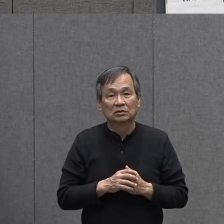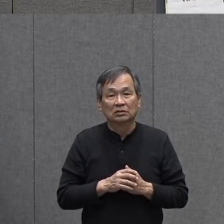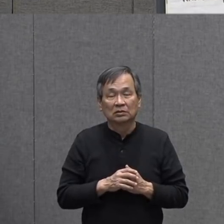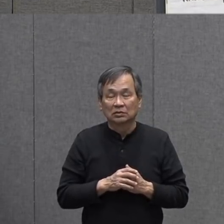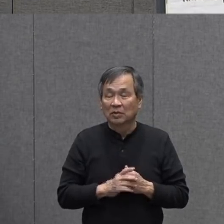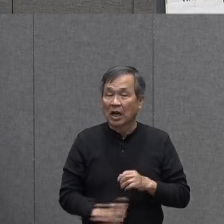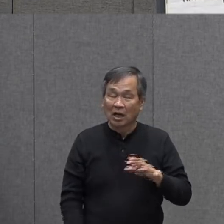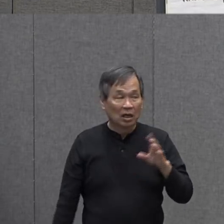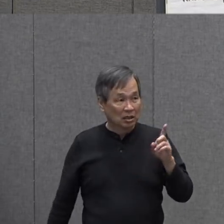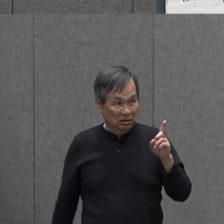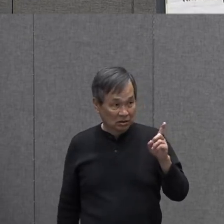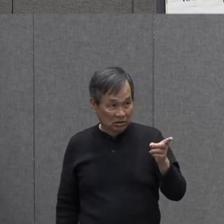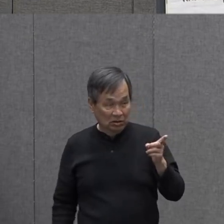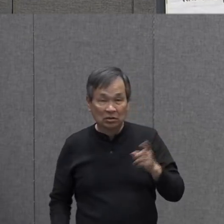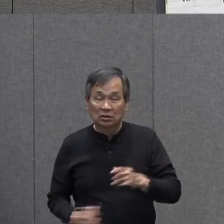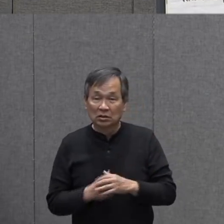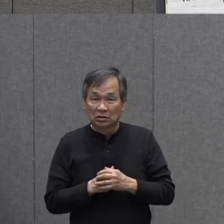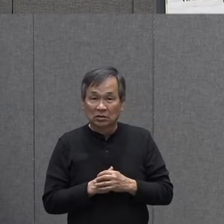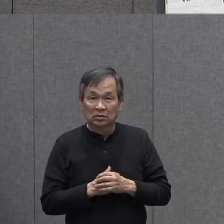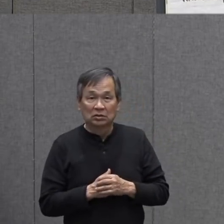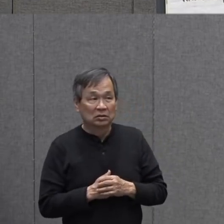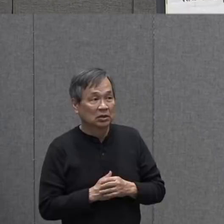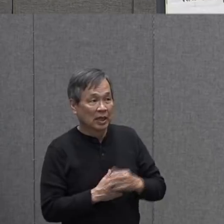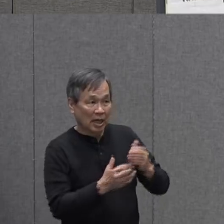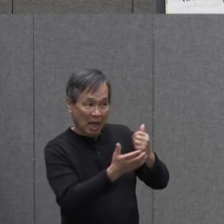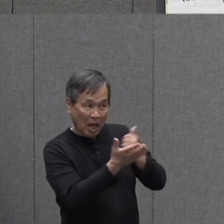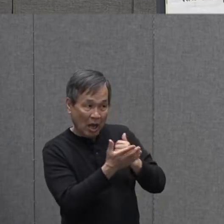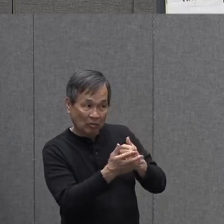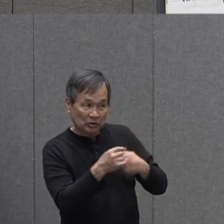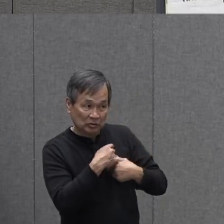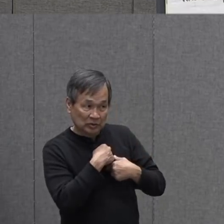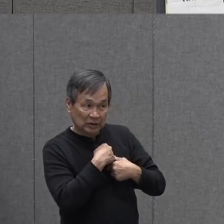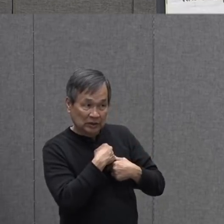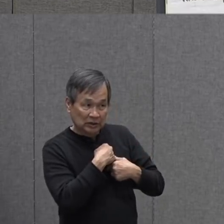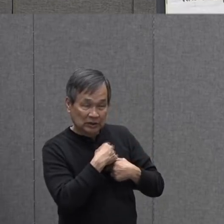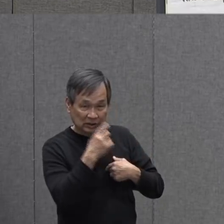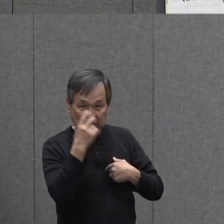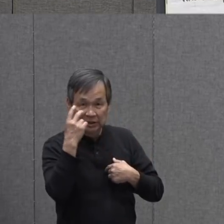because it kinda helps us out with our thinking as well.